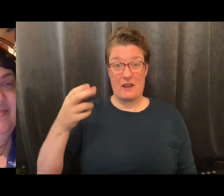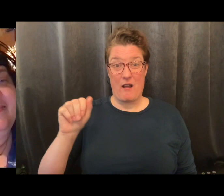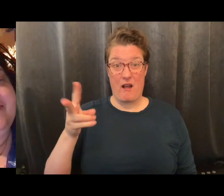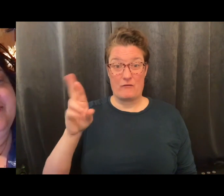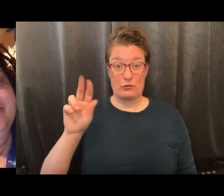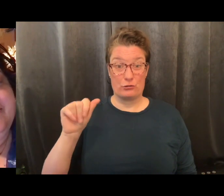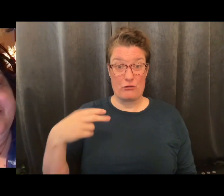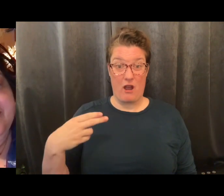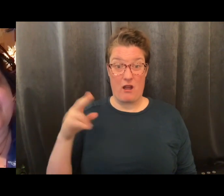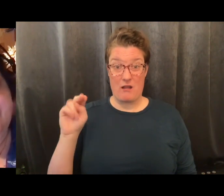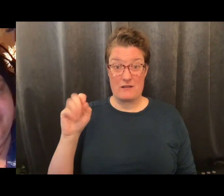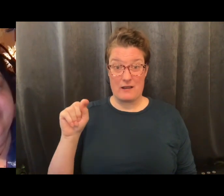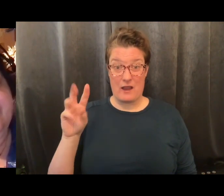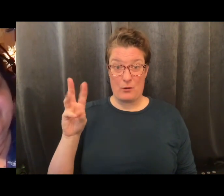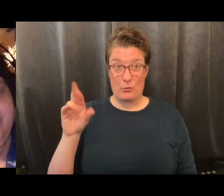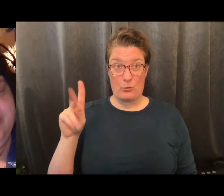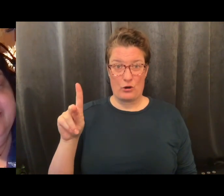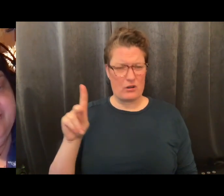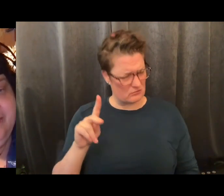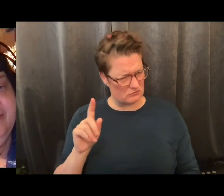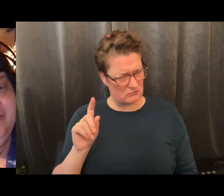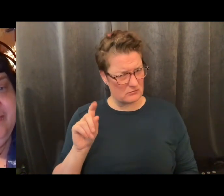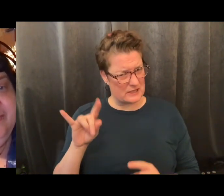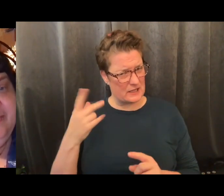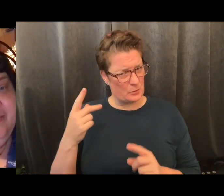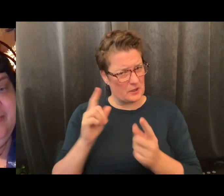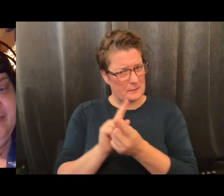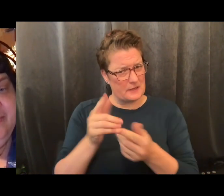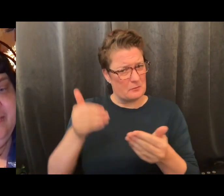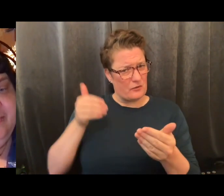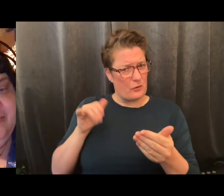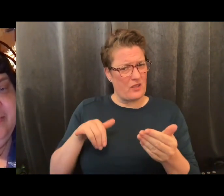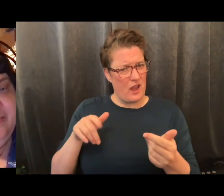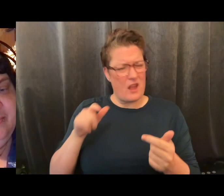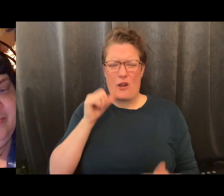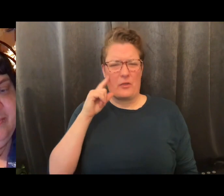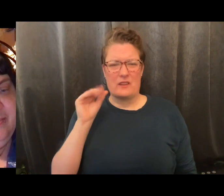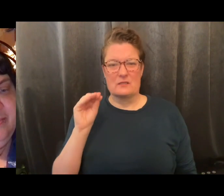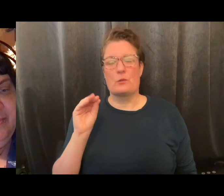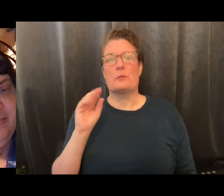Um, but we, did we know each other before that? I don't think so, but we just have some people in common in the world.